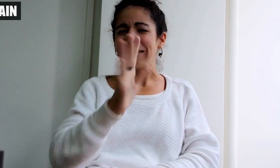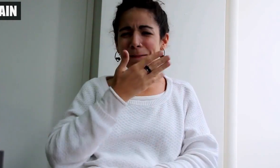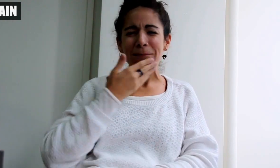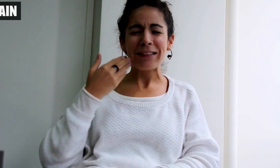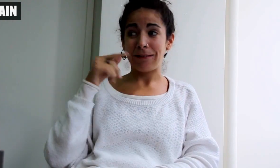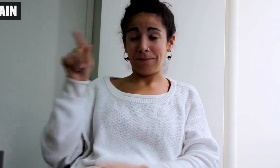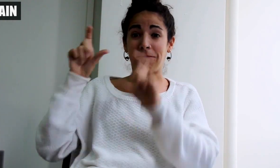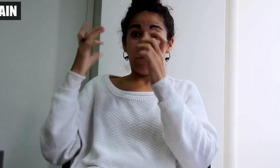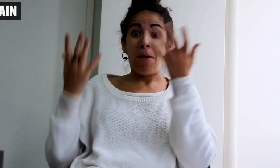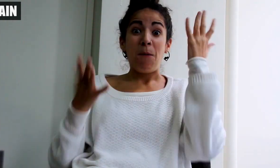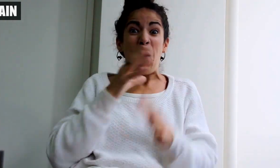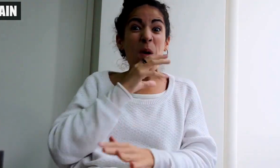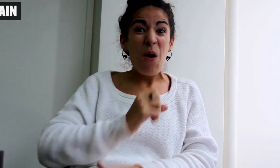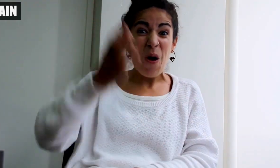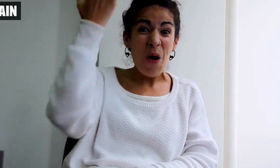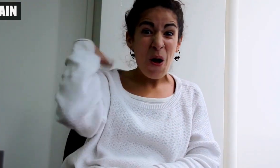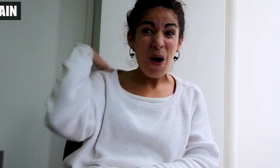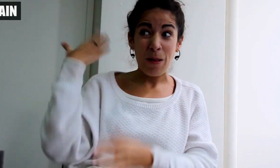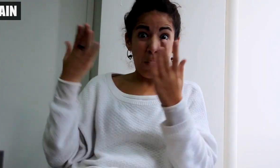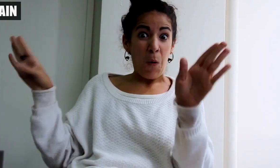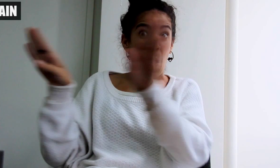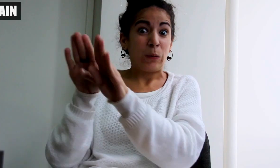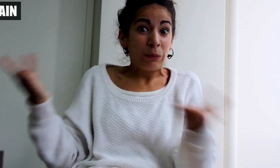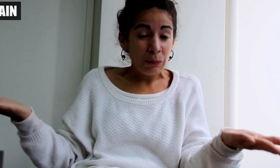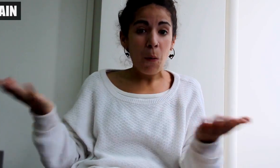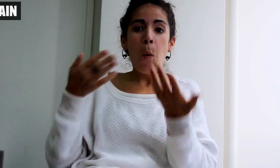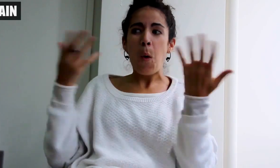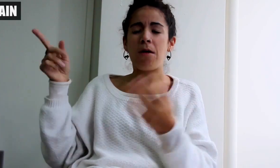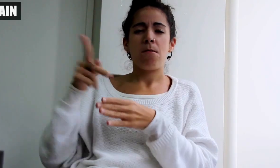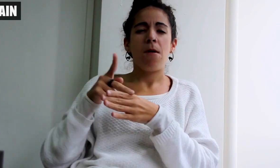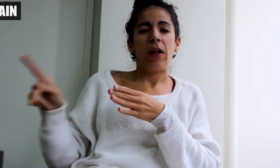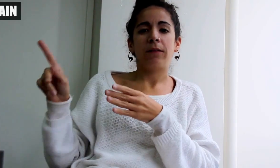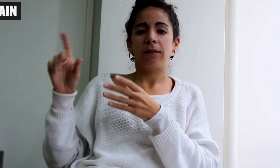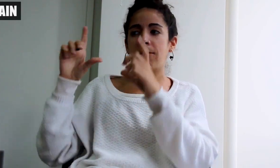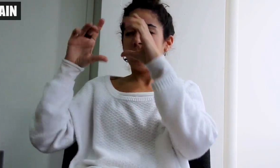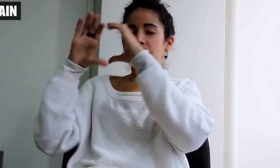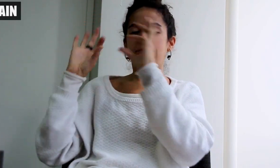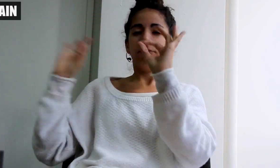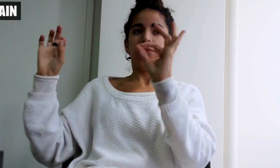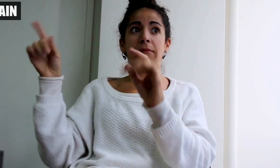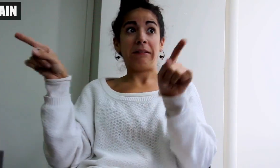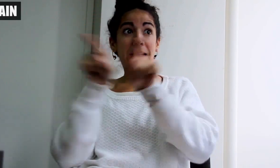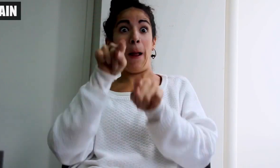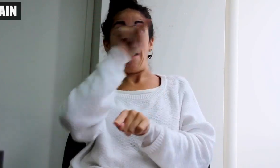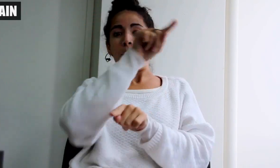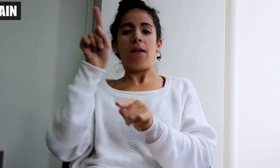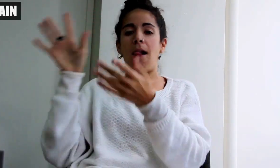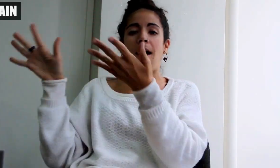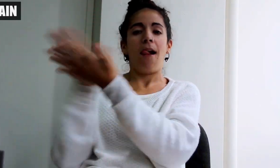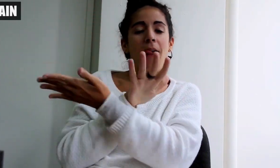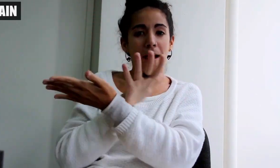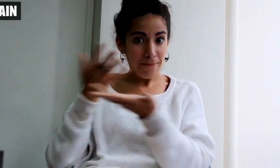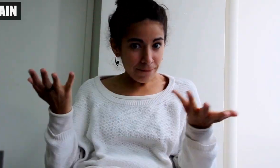Be careful, because maybe the information is old, maybe that place is closed now. Pictures can be altered, not the same as the real thing.